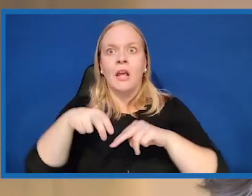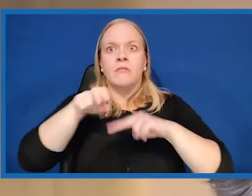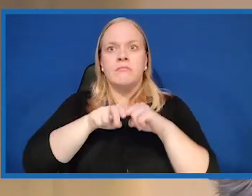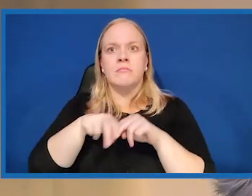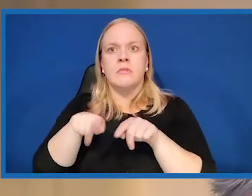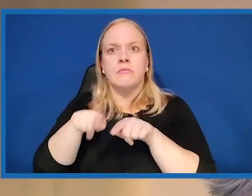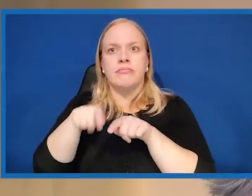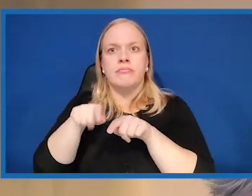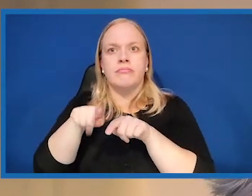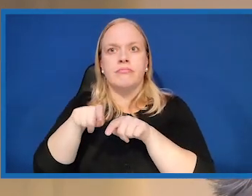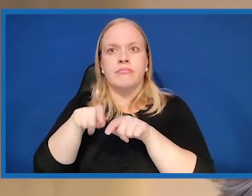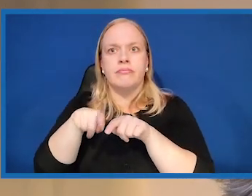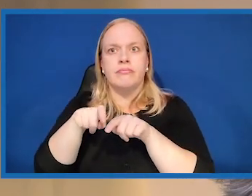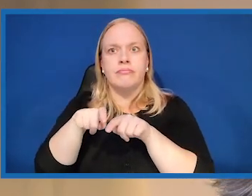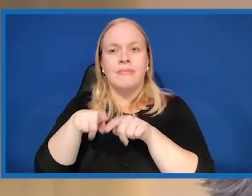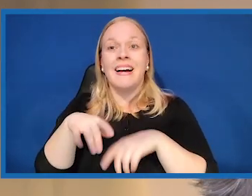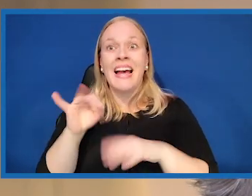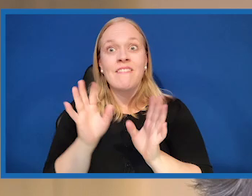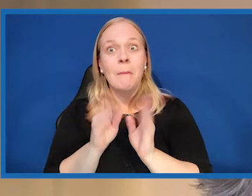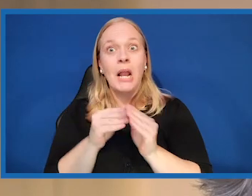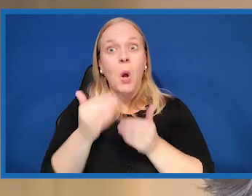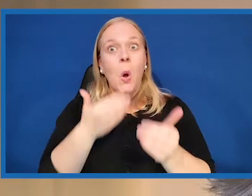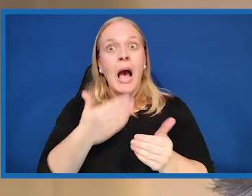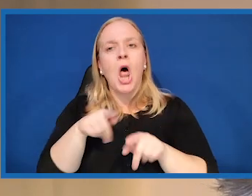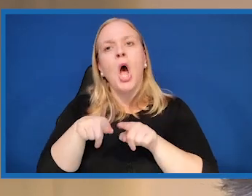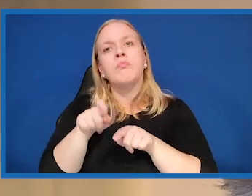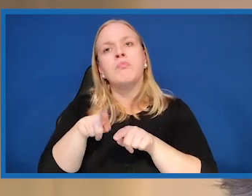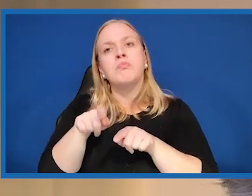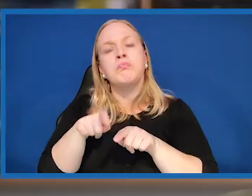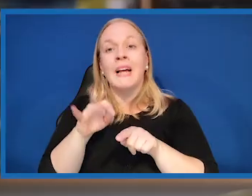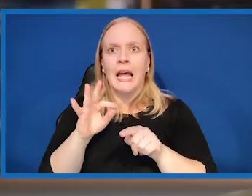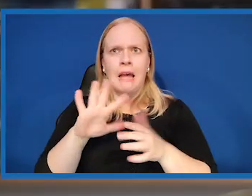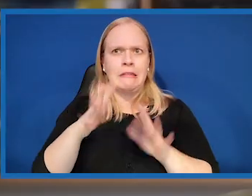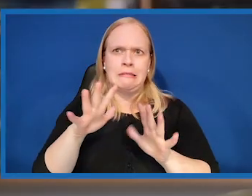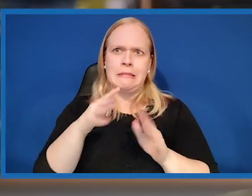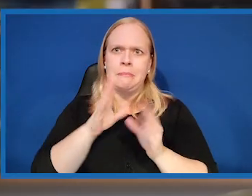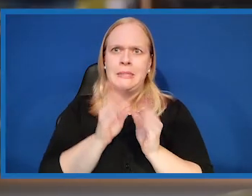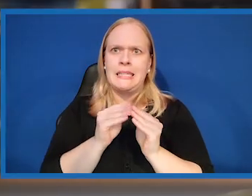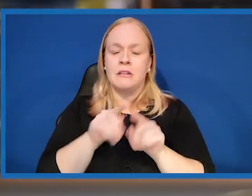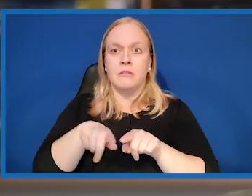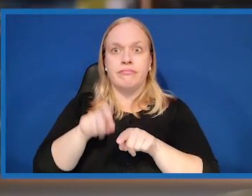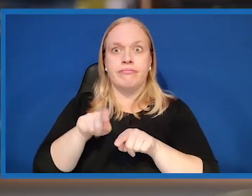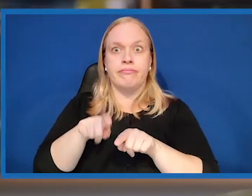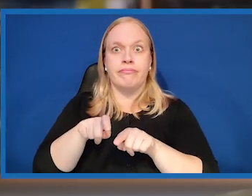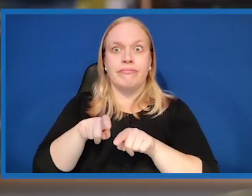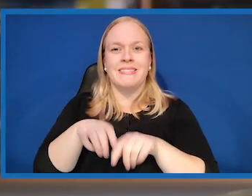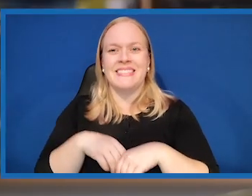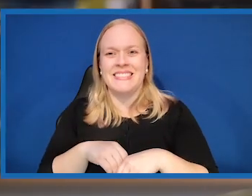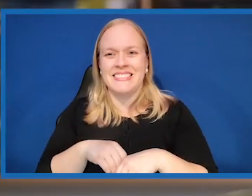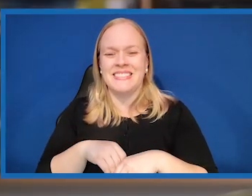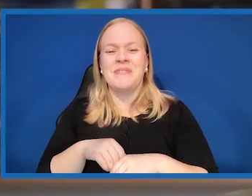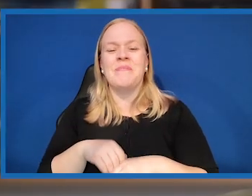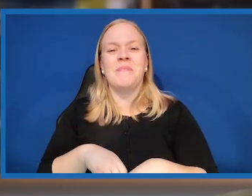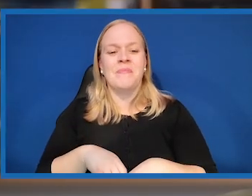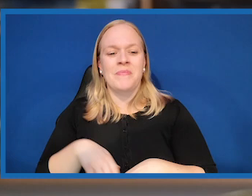AND YOU COULD KIND OF GAUGE THE WAY THE MEETING IS GOING BY THE PACE OF THE BOUNCE. I HAVE A LOT OF, UH, EMAILS-EMAILS,